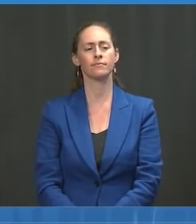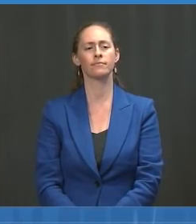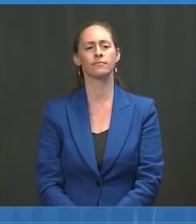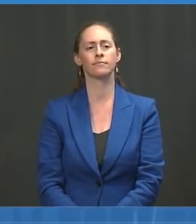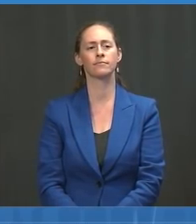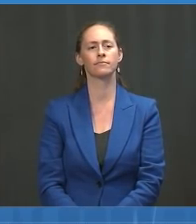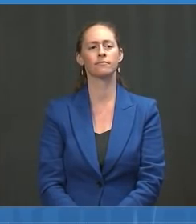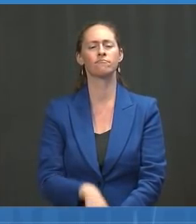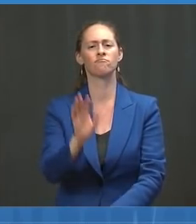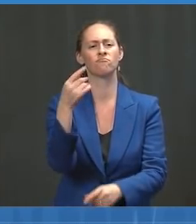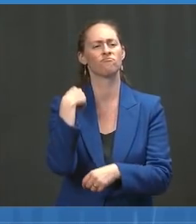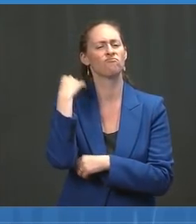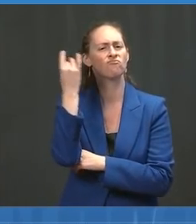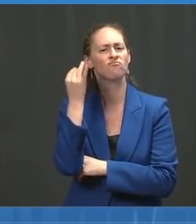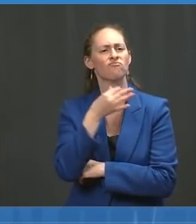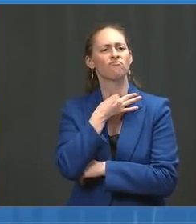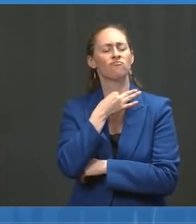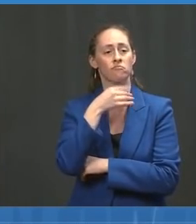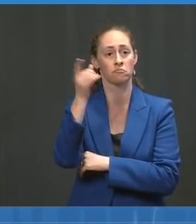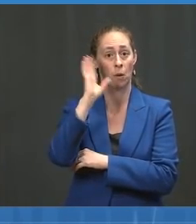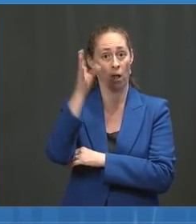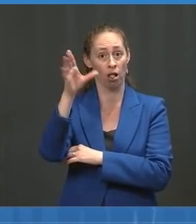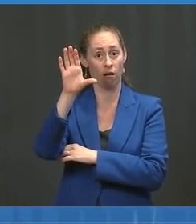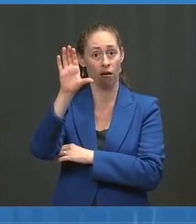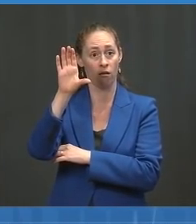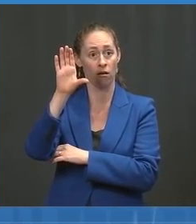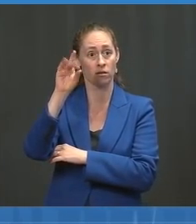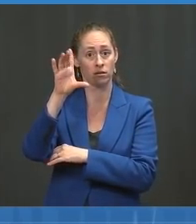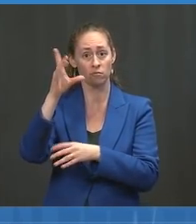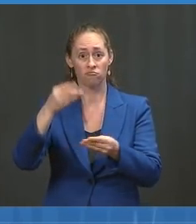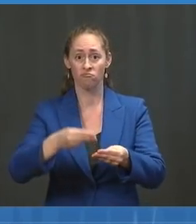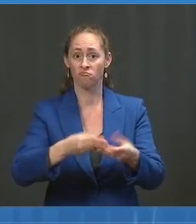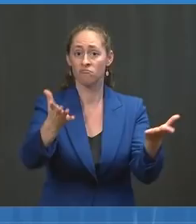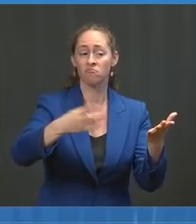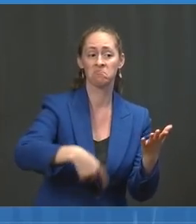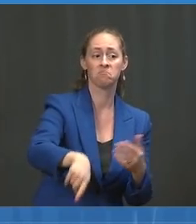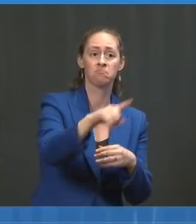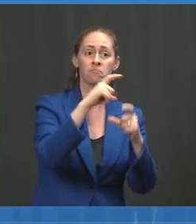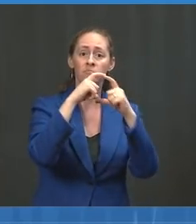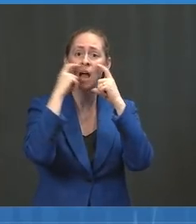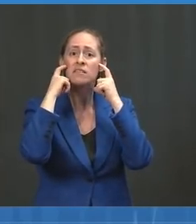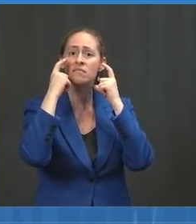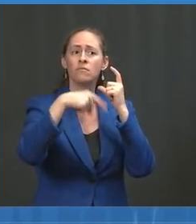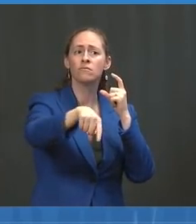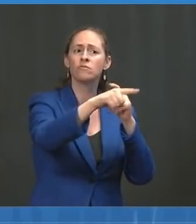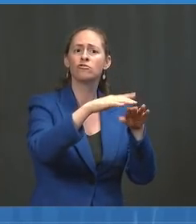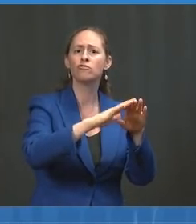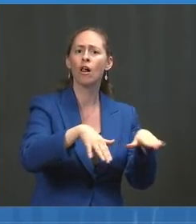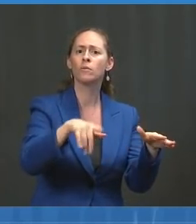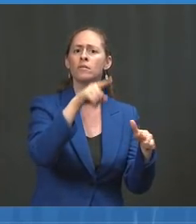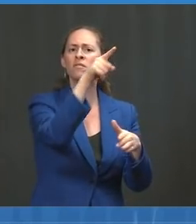for masking in K-to-12 schools. Many school districts have opted not to require them despite that recommendation.